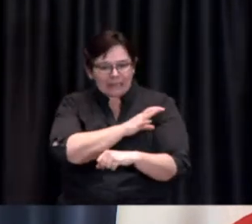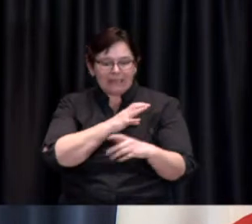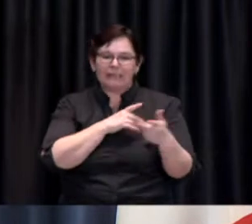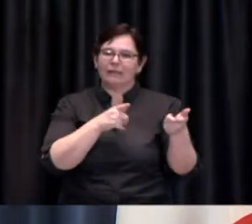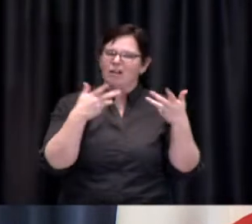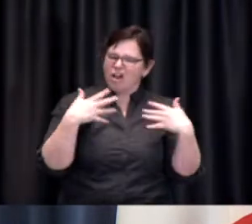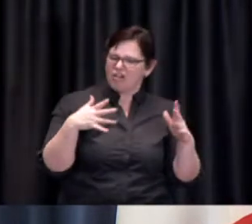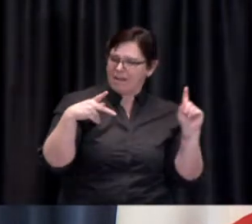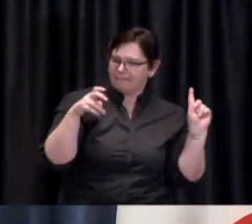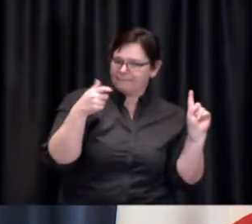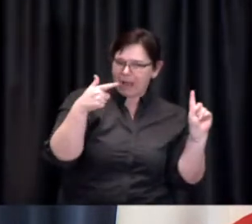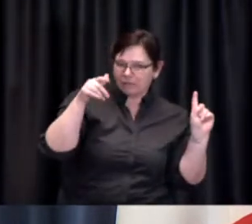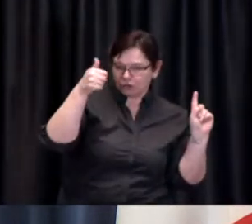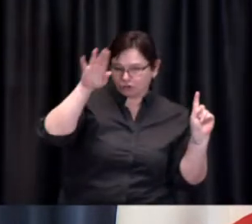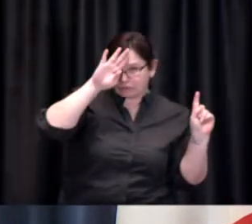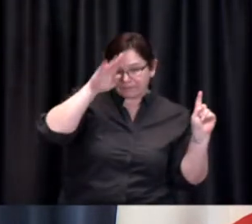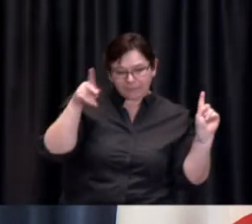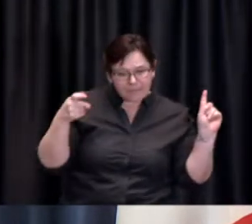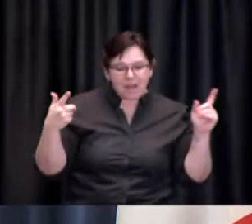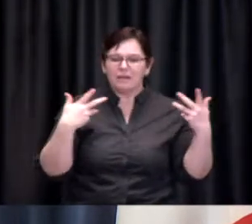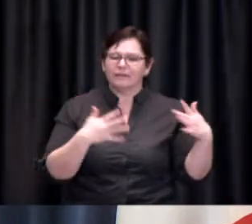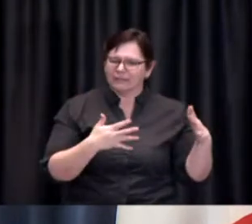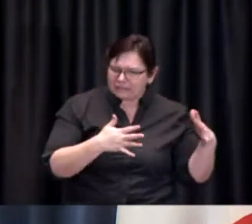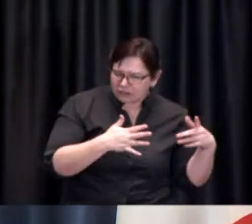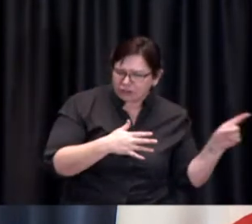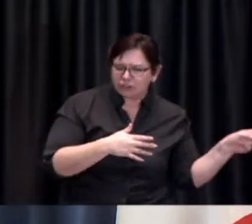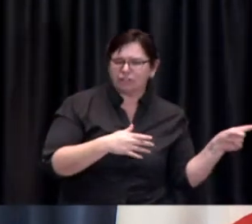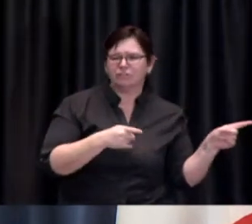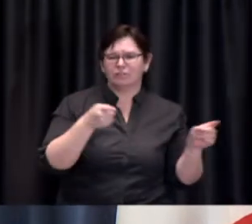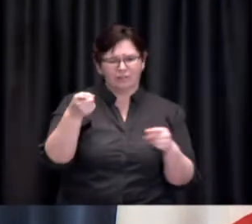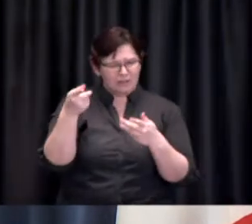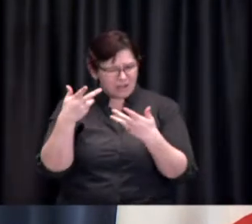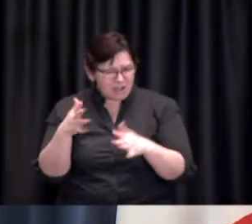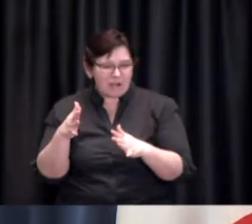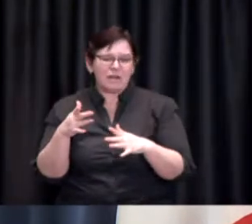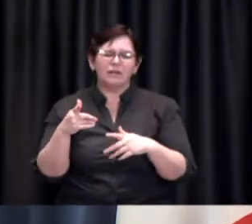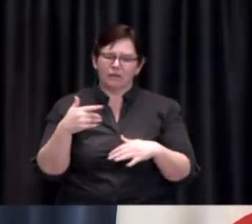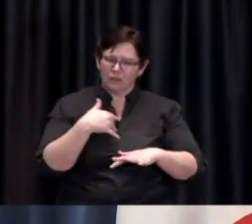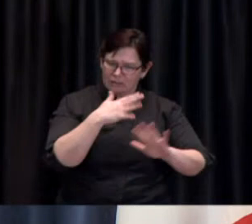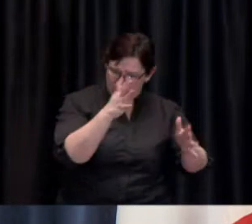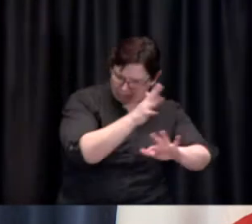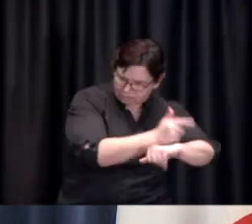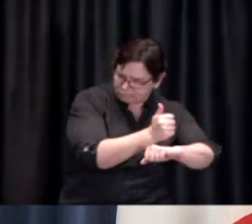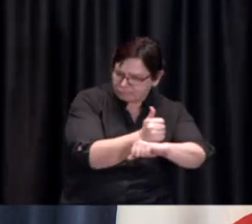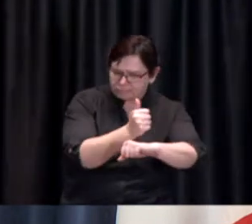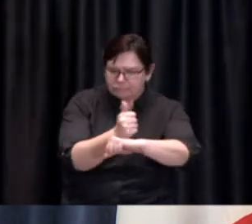and you've mentioned a few Mark just now but envisioned as part of that plan as well